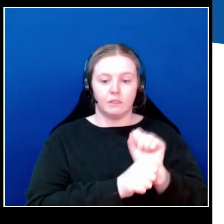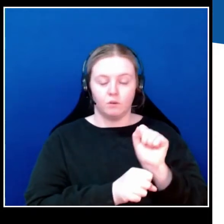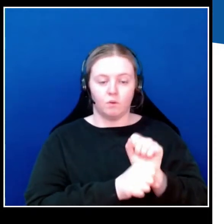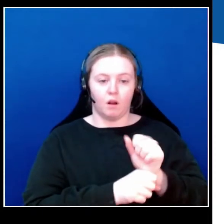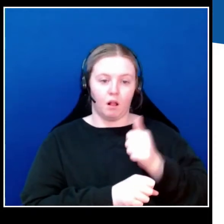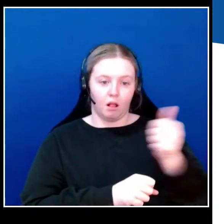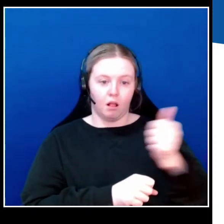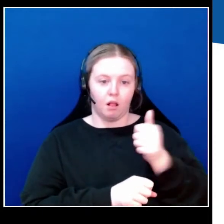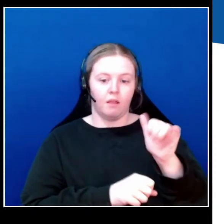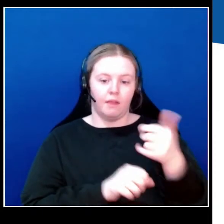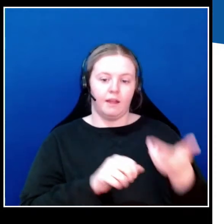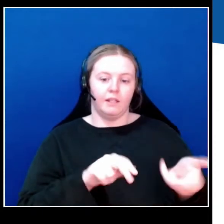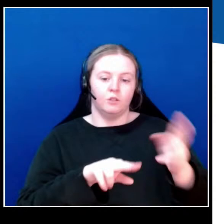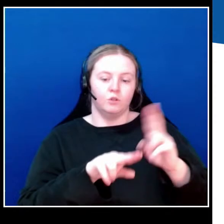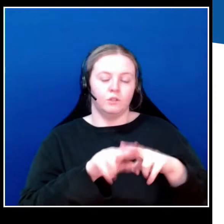2.7% year over year.